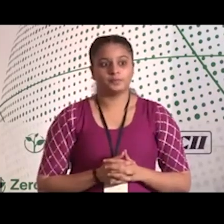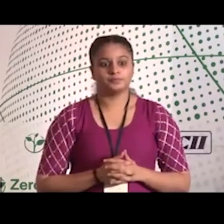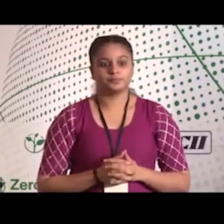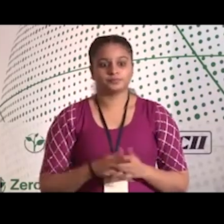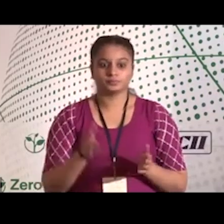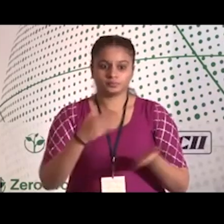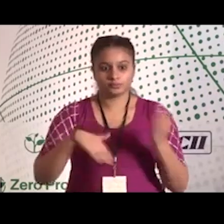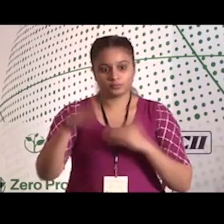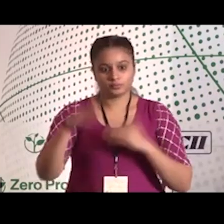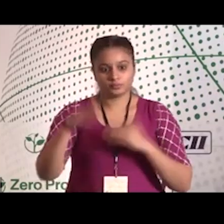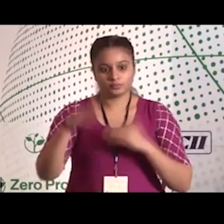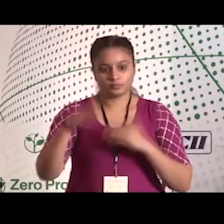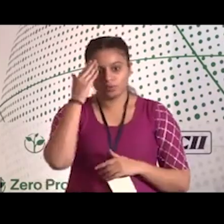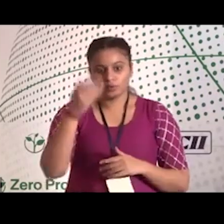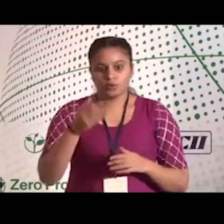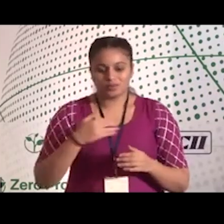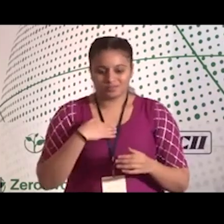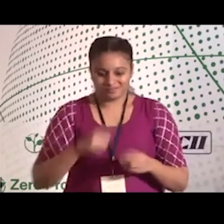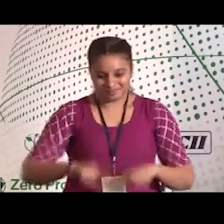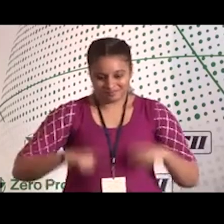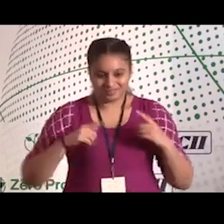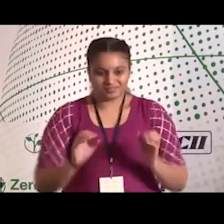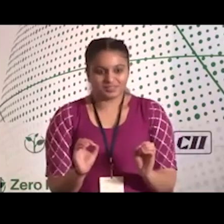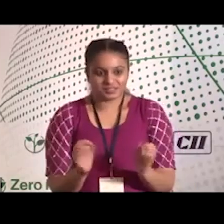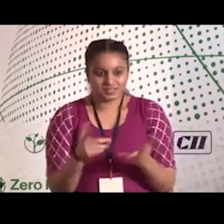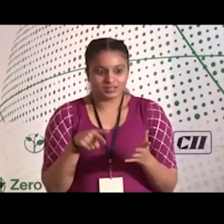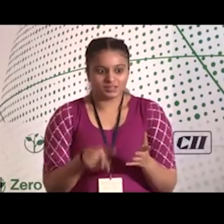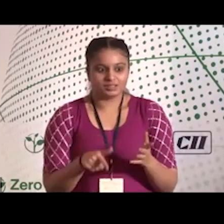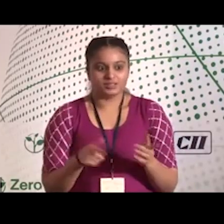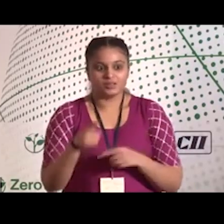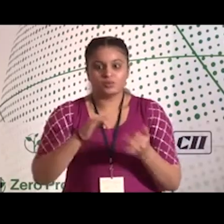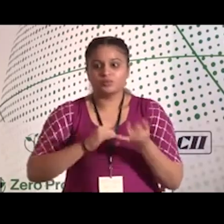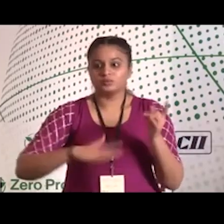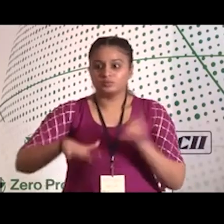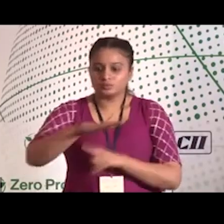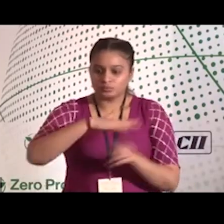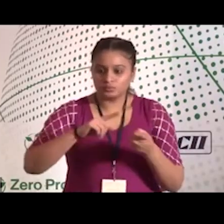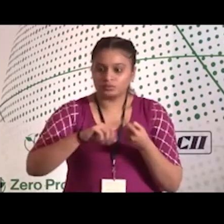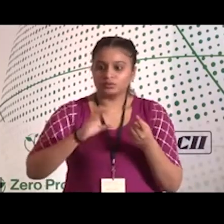the beginning of their life with very poor socioeconomic strata.